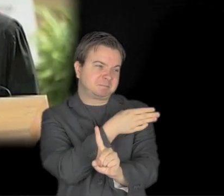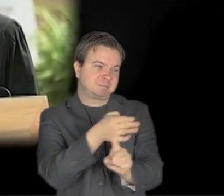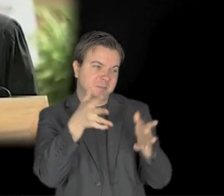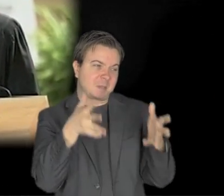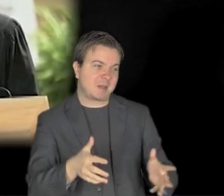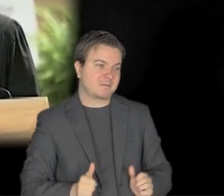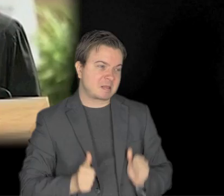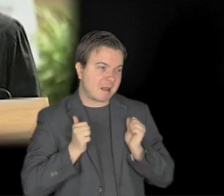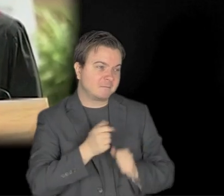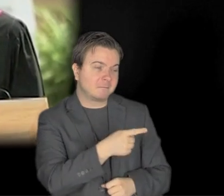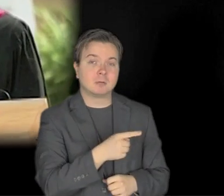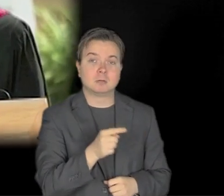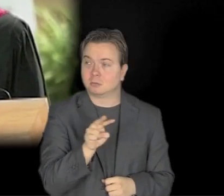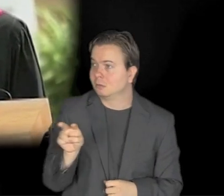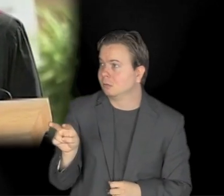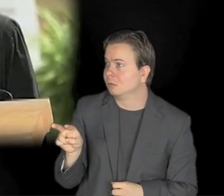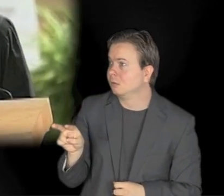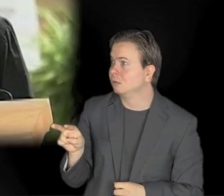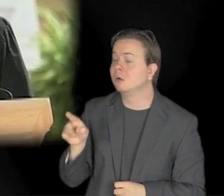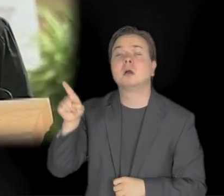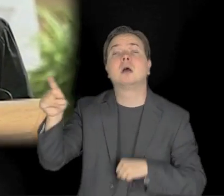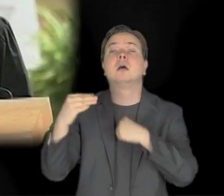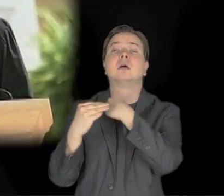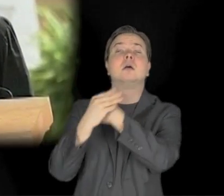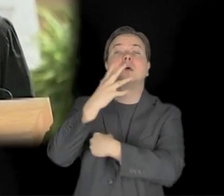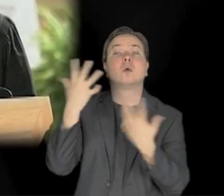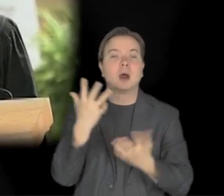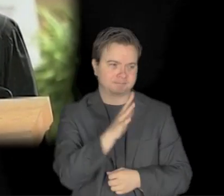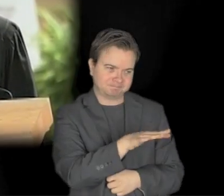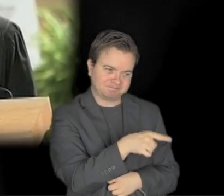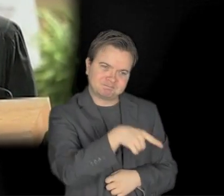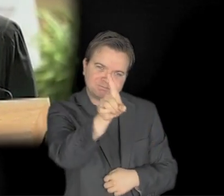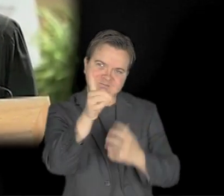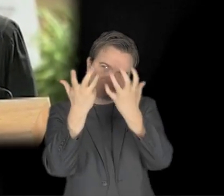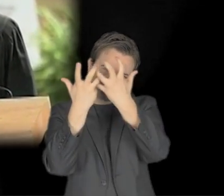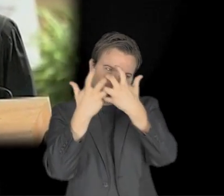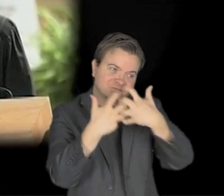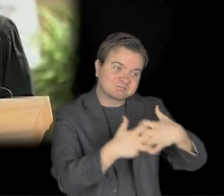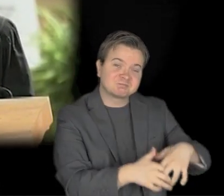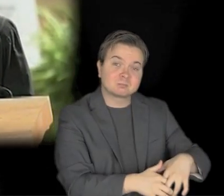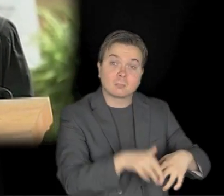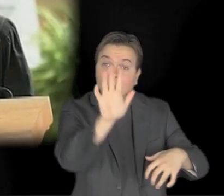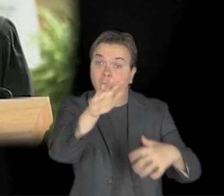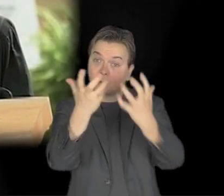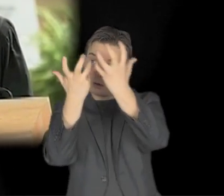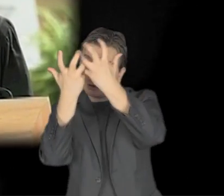My doctor advised me to go home and get my affairs in order, which is doctor's code for